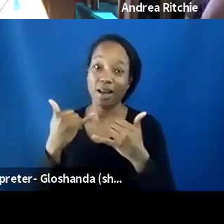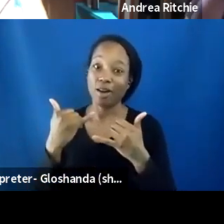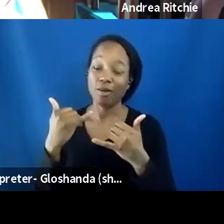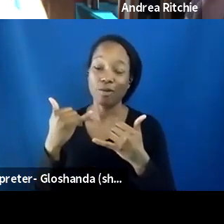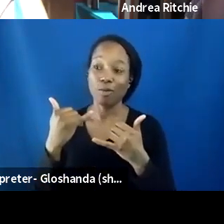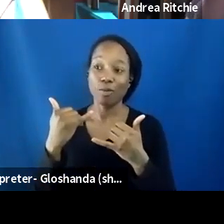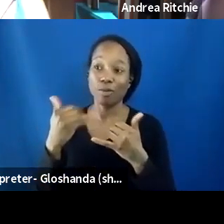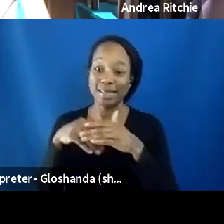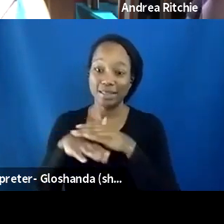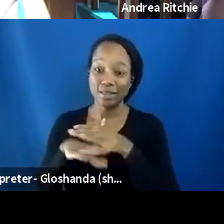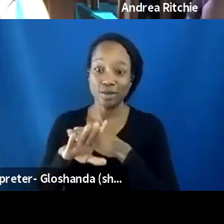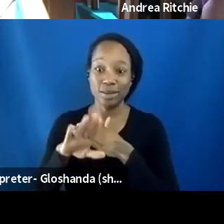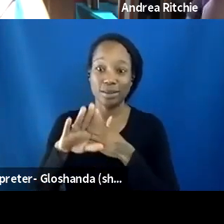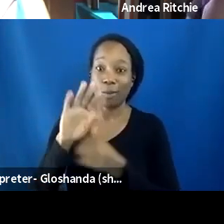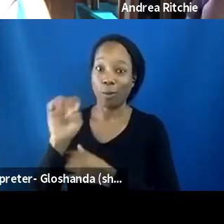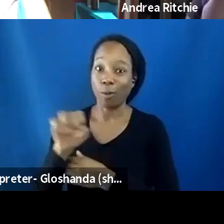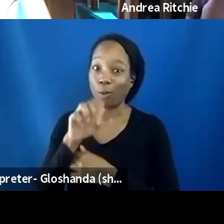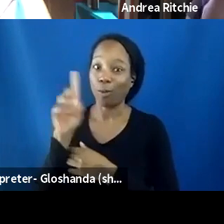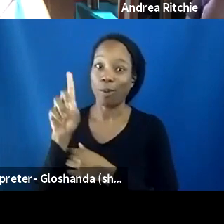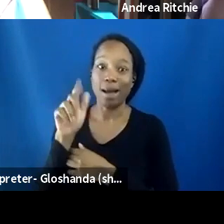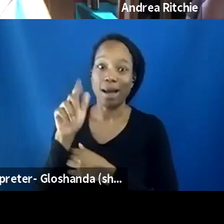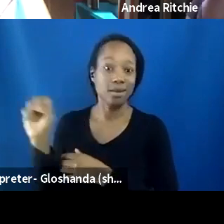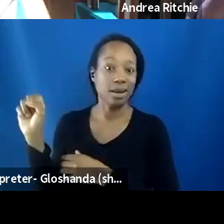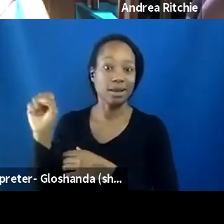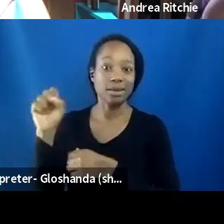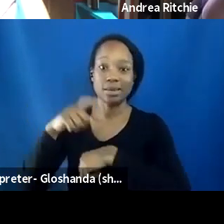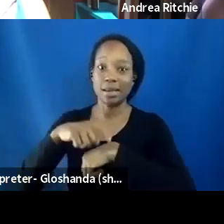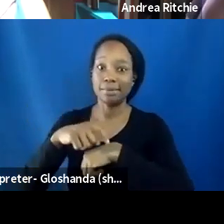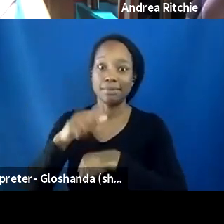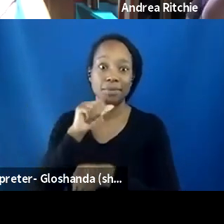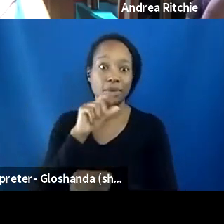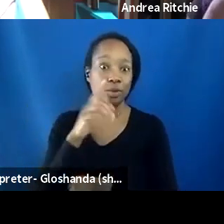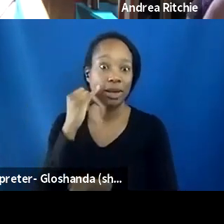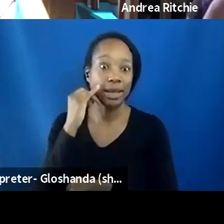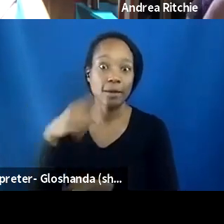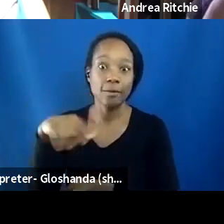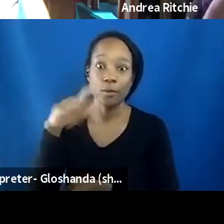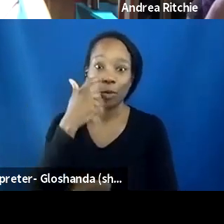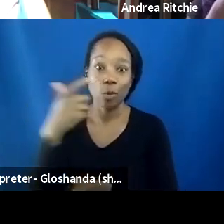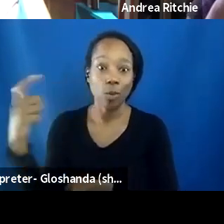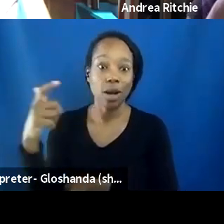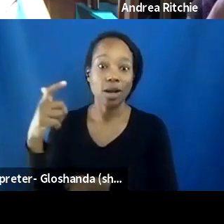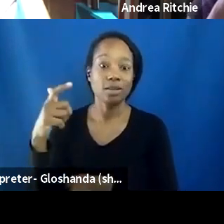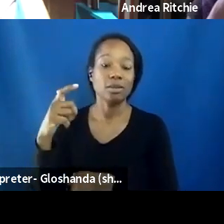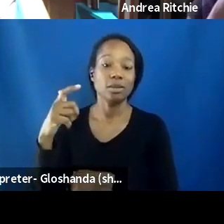Like, I don't know if you saw the debate last night, if that's any indicator of,